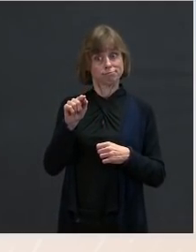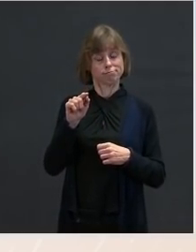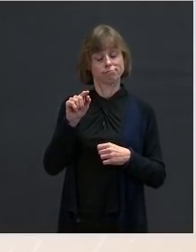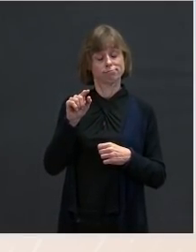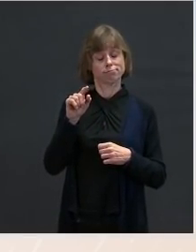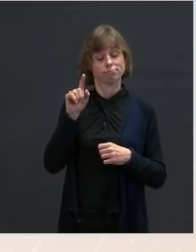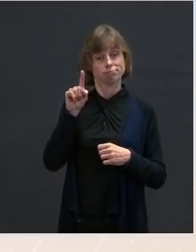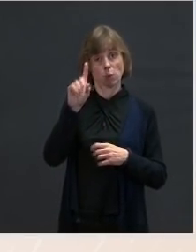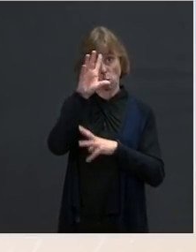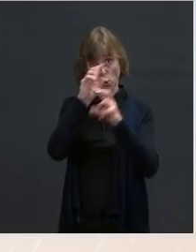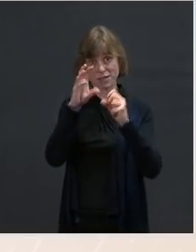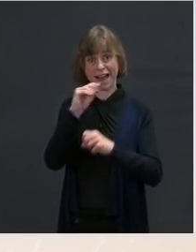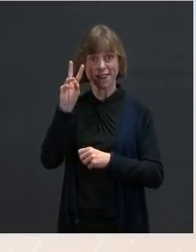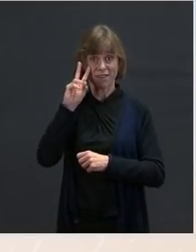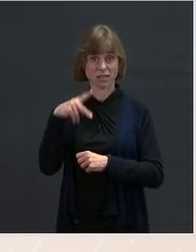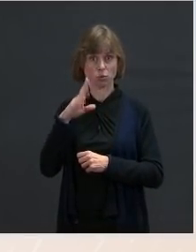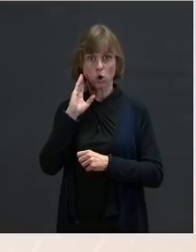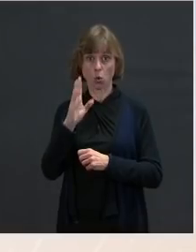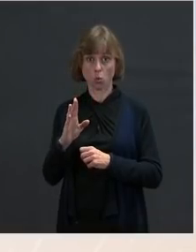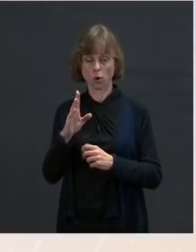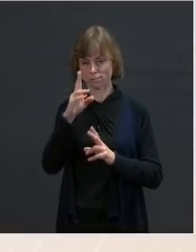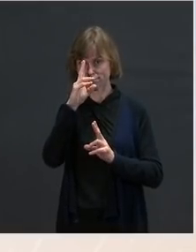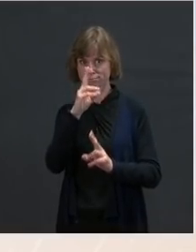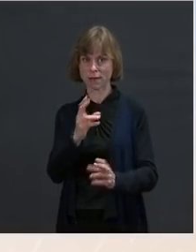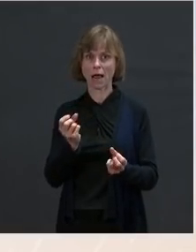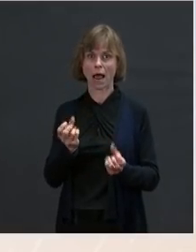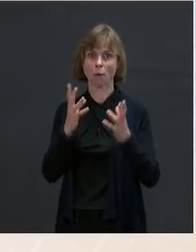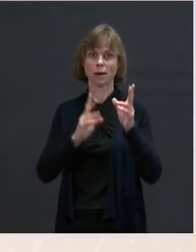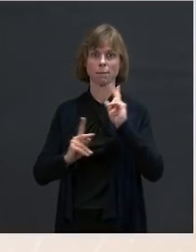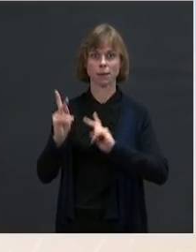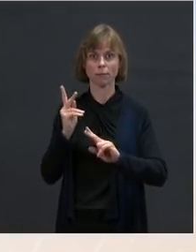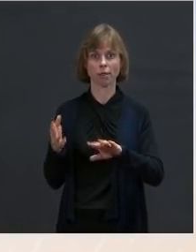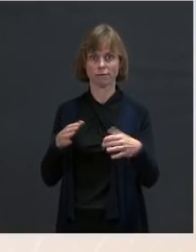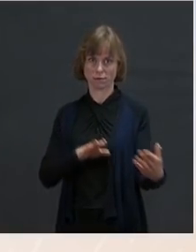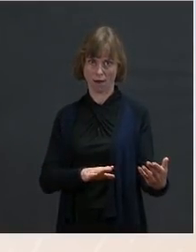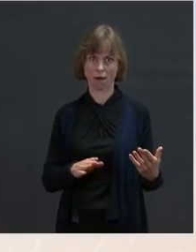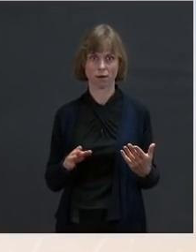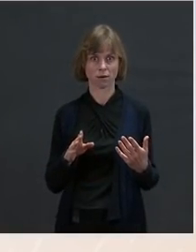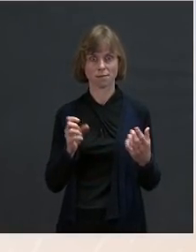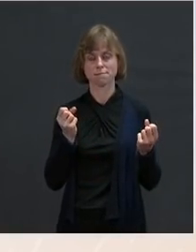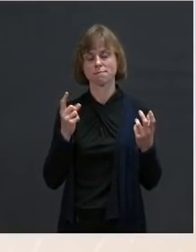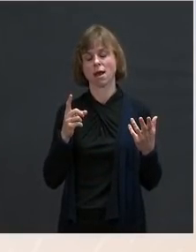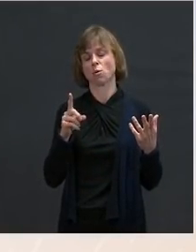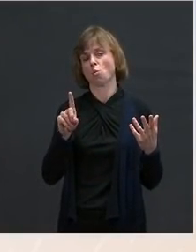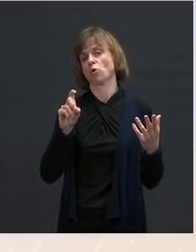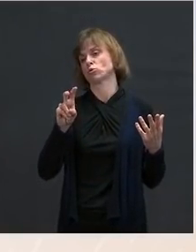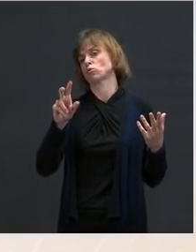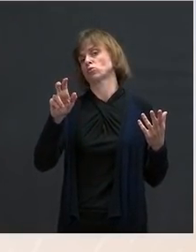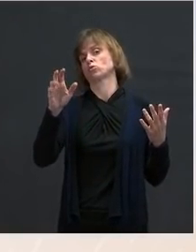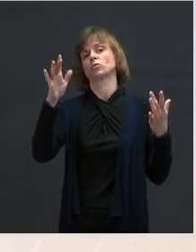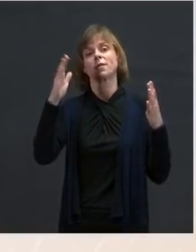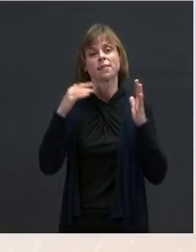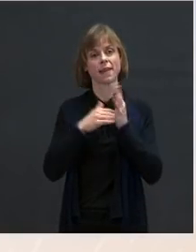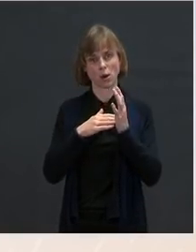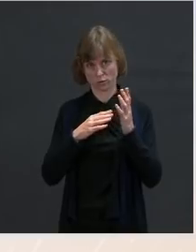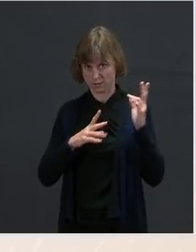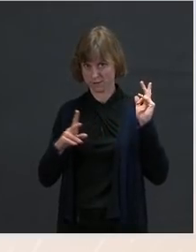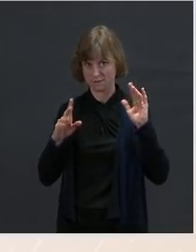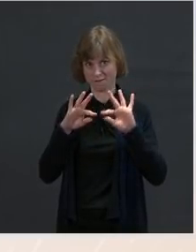they will be commemorating the lives lost, the many hundreds of thousands of families who have been impacted by the lives